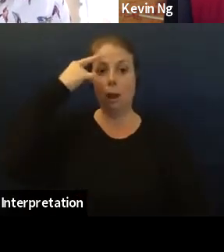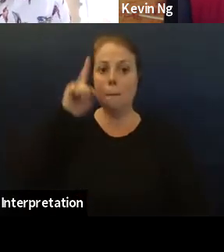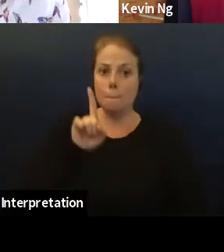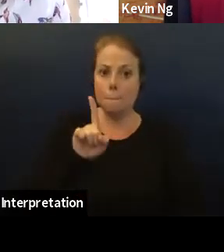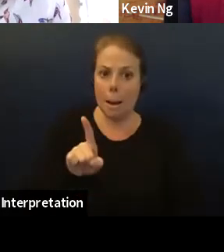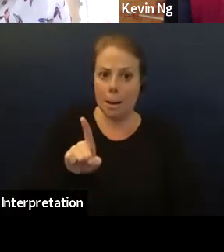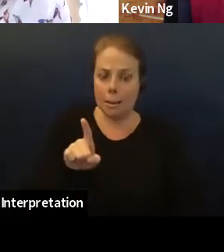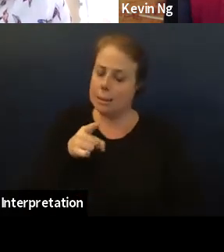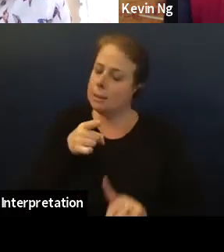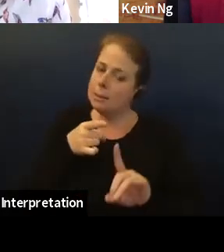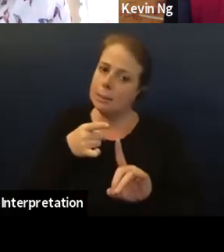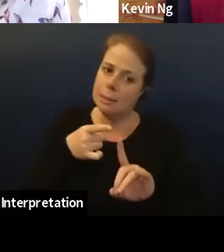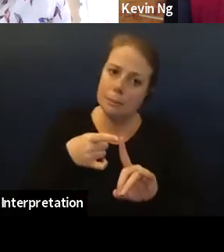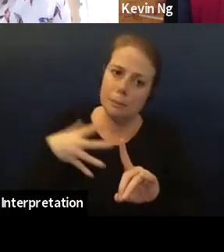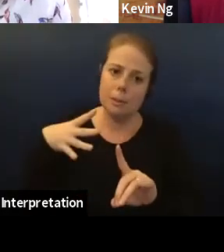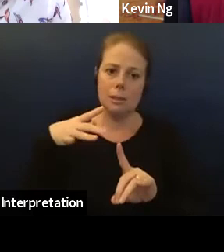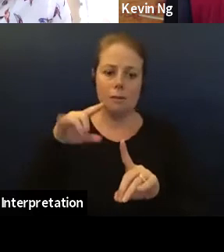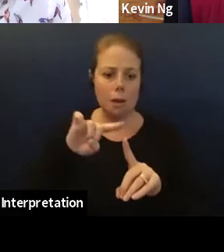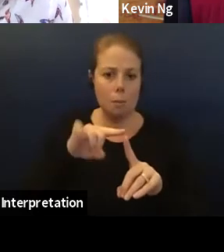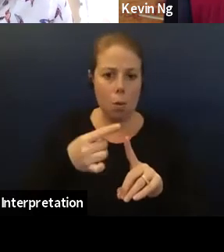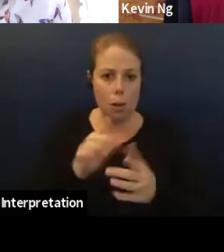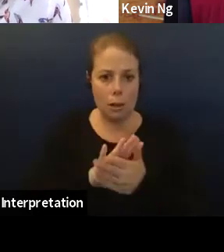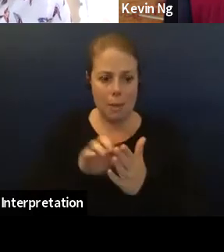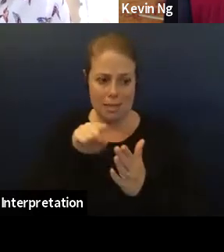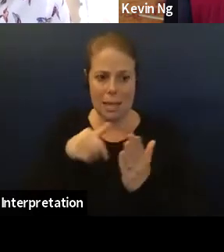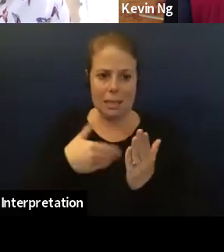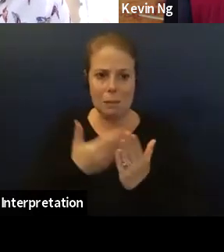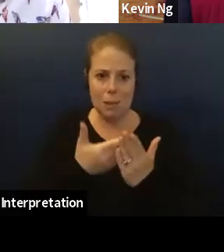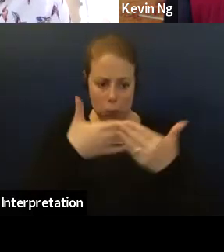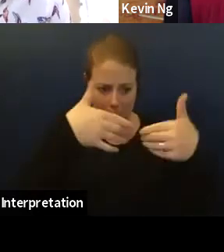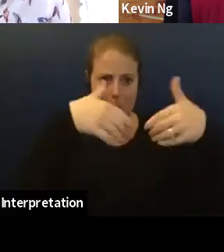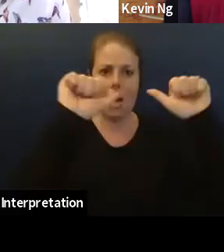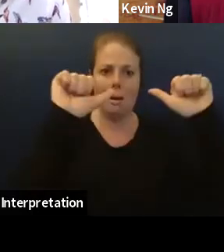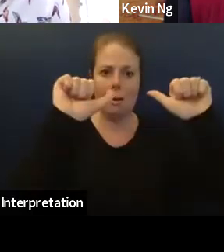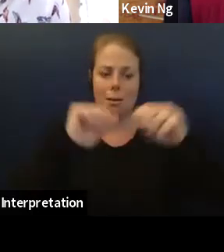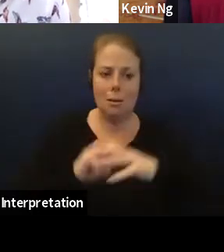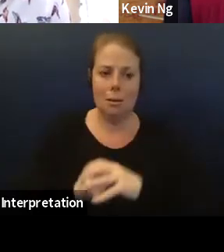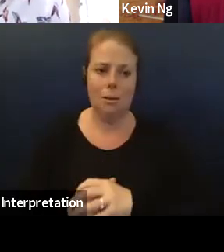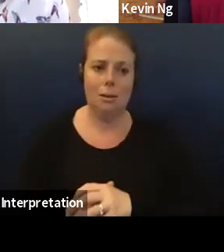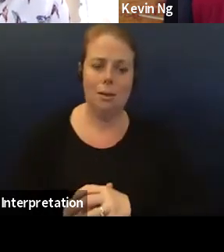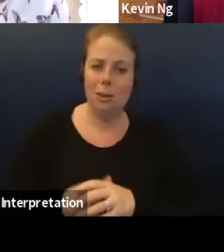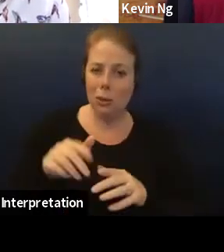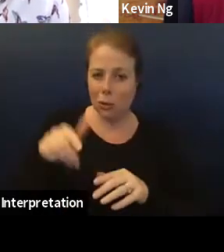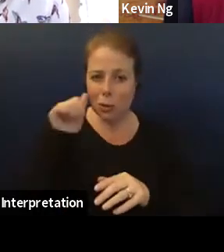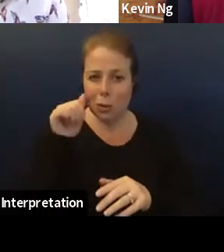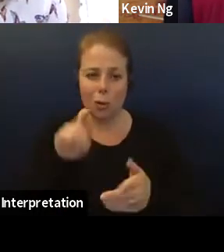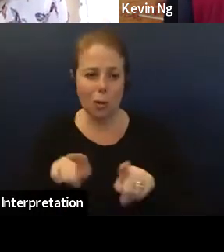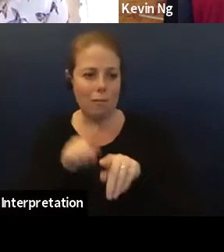to get that submission over the line, with fresh eyes. Often you see things differently,